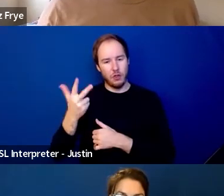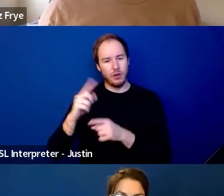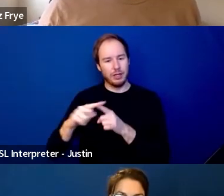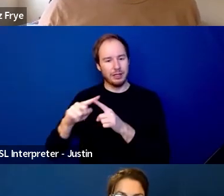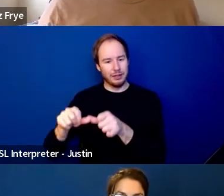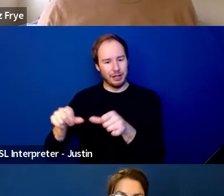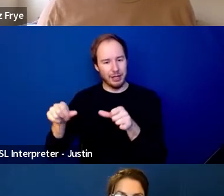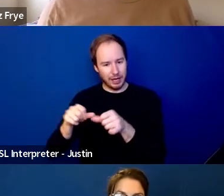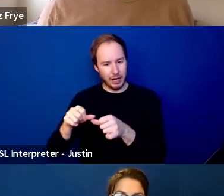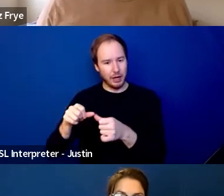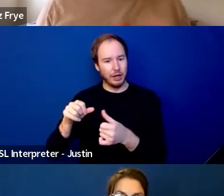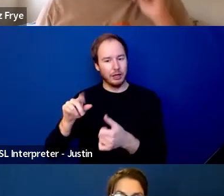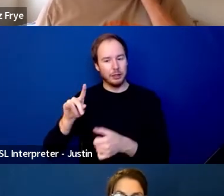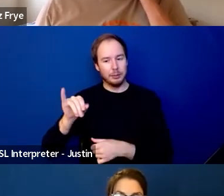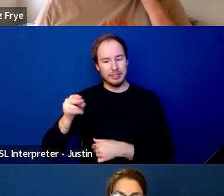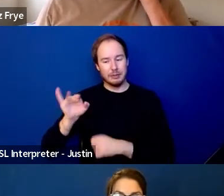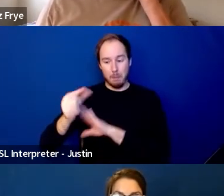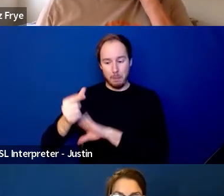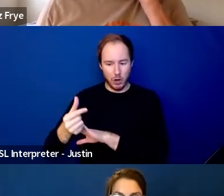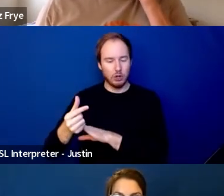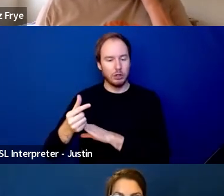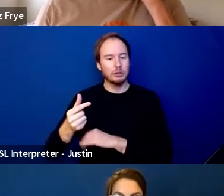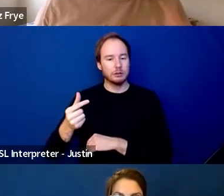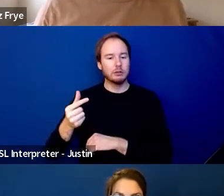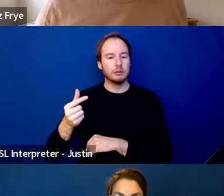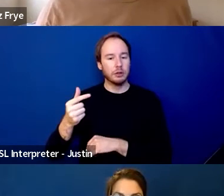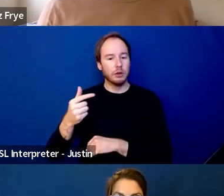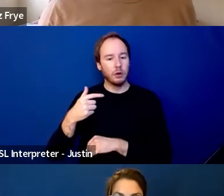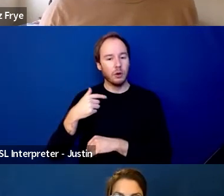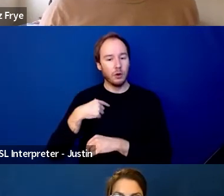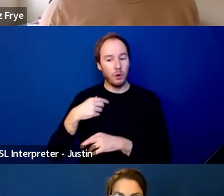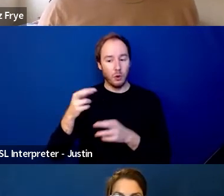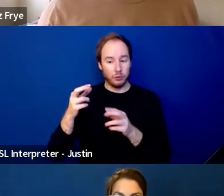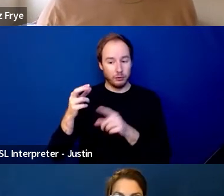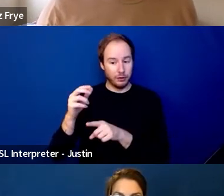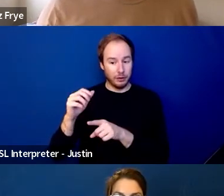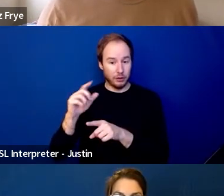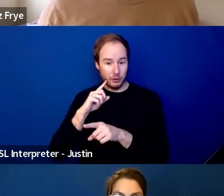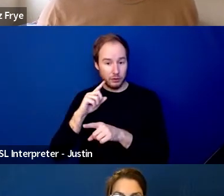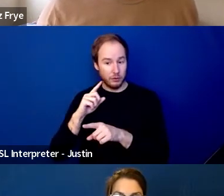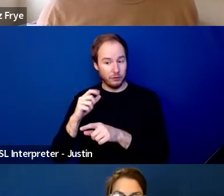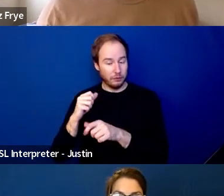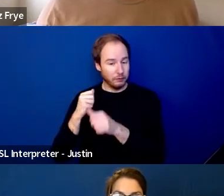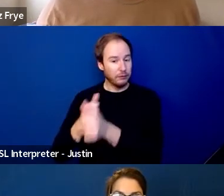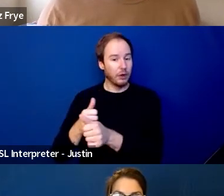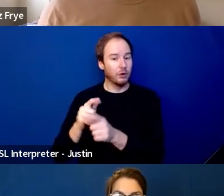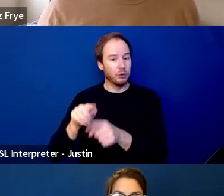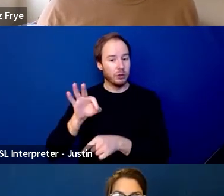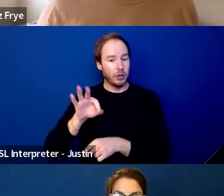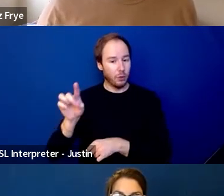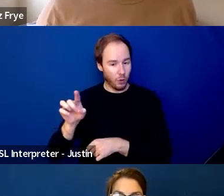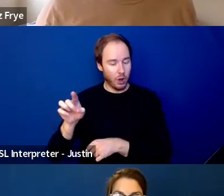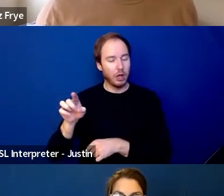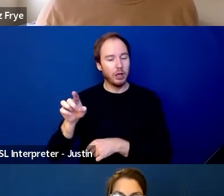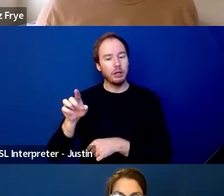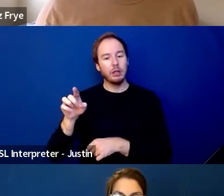The idea is that in responding to 911 calls, our street outreach folks may